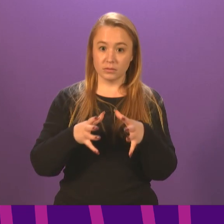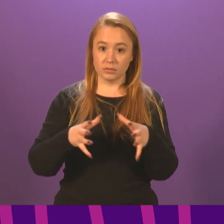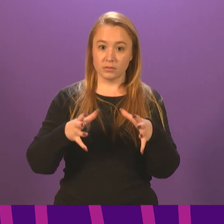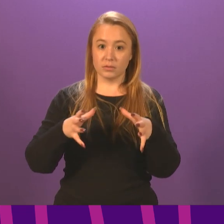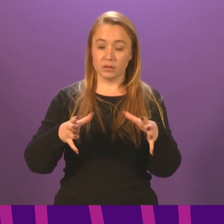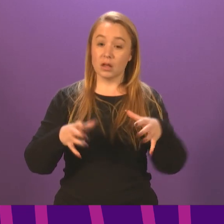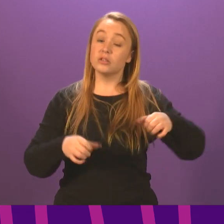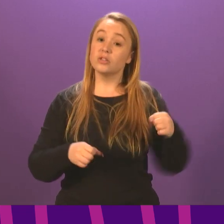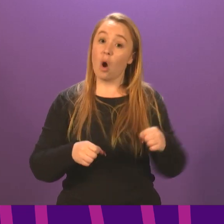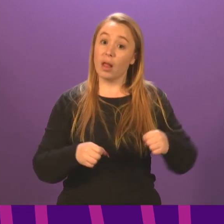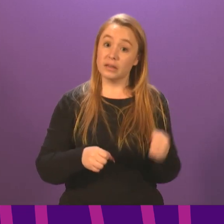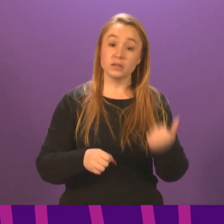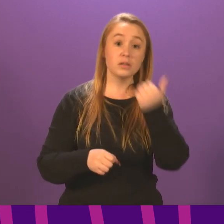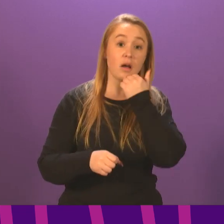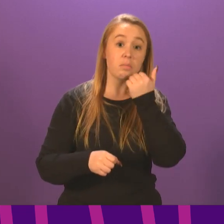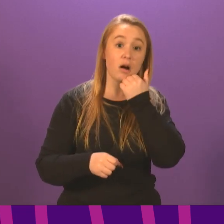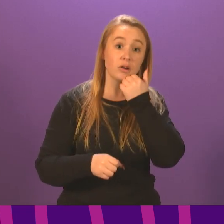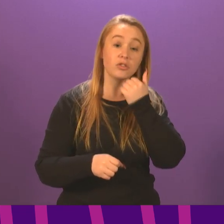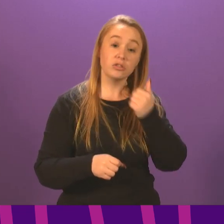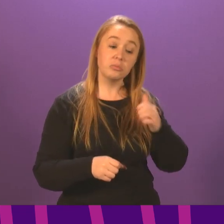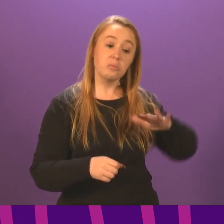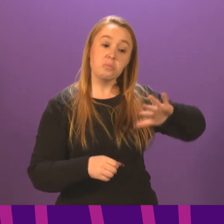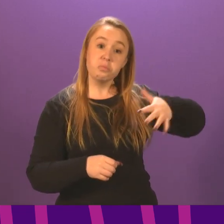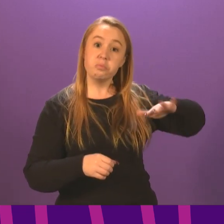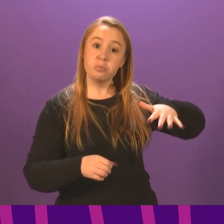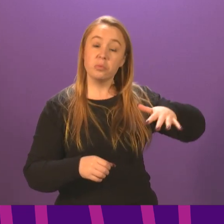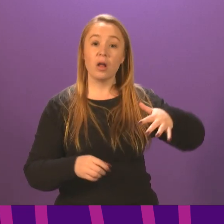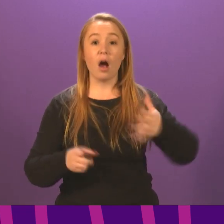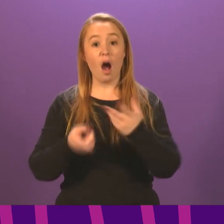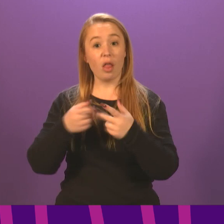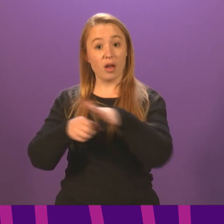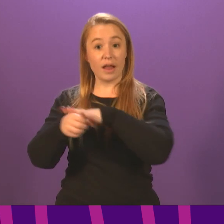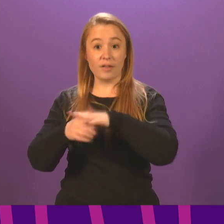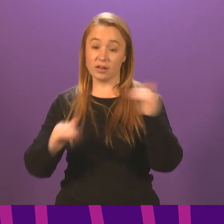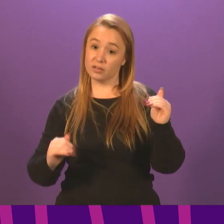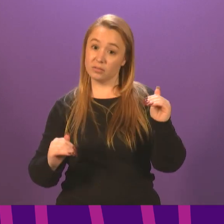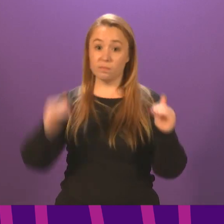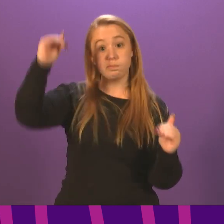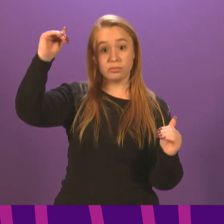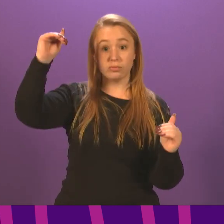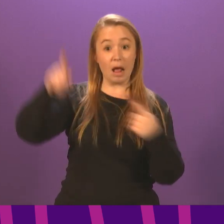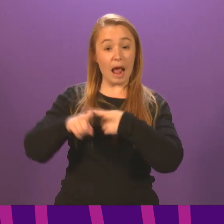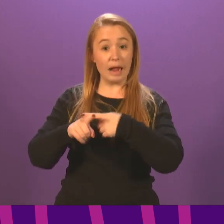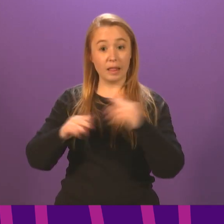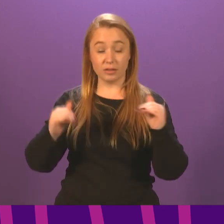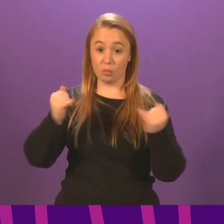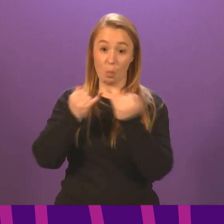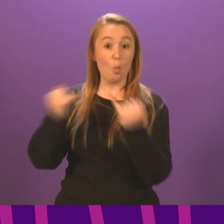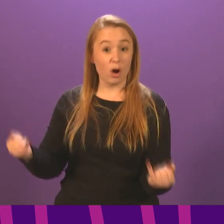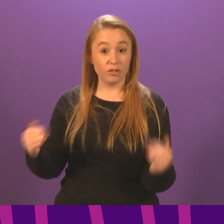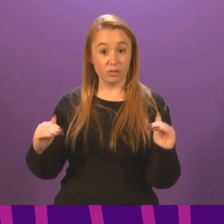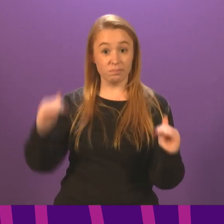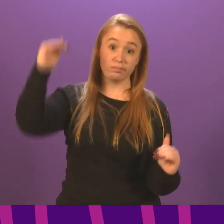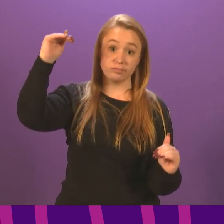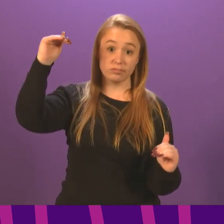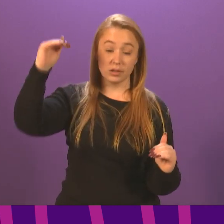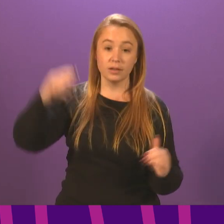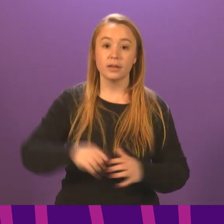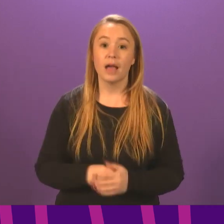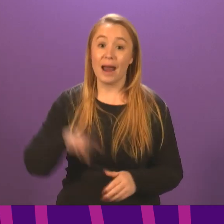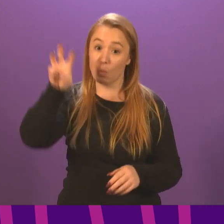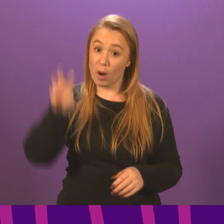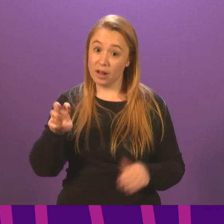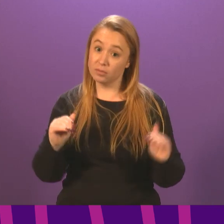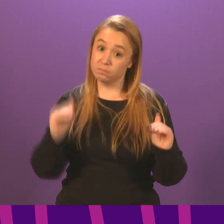less severe than it is in parts of England and certainly less severe than it is in Wales.